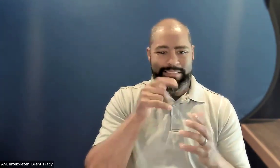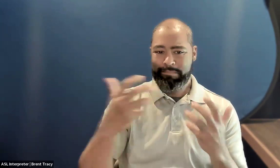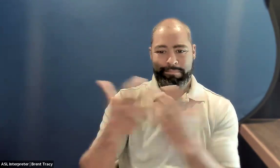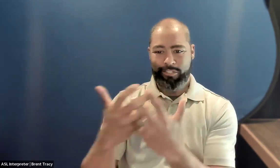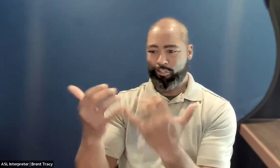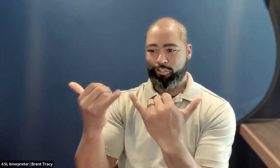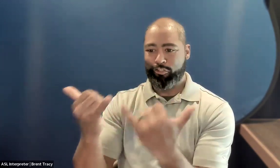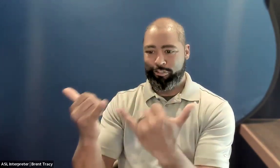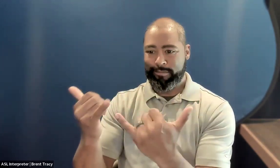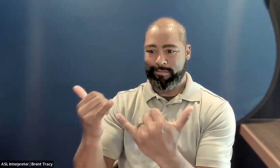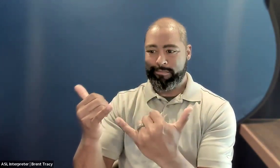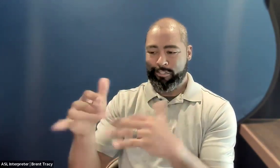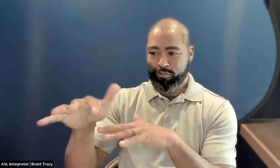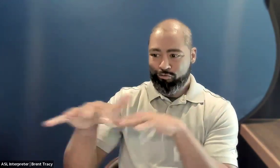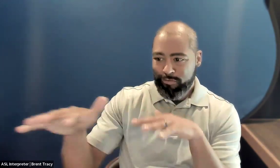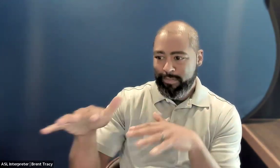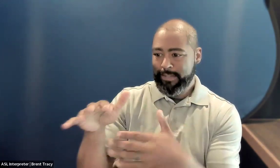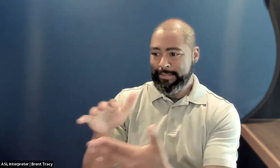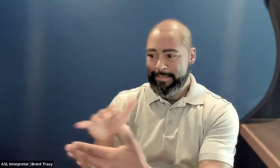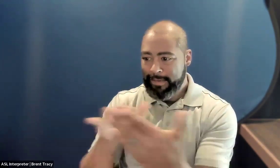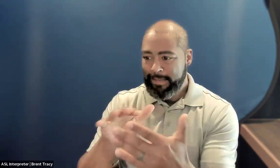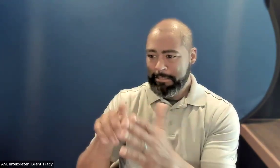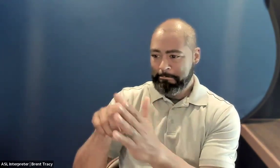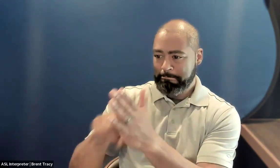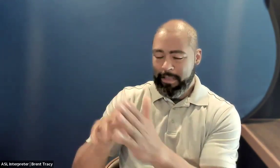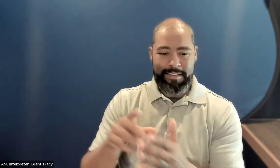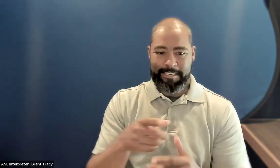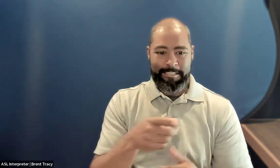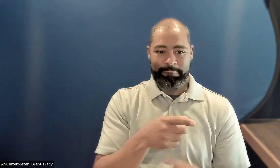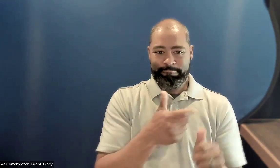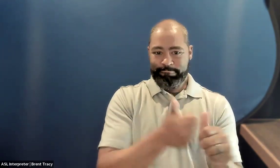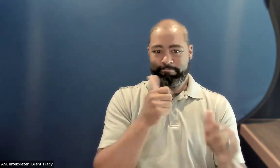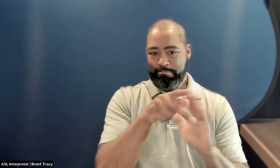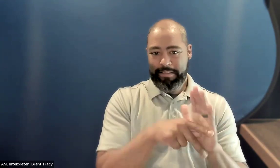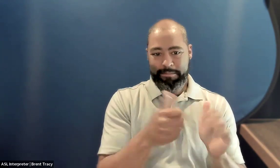So the primary change here is simply a technical edit to align with existing practice.